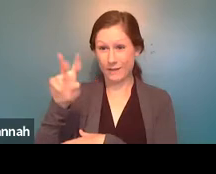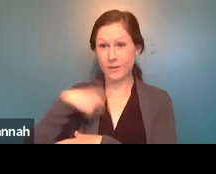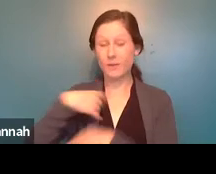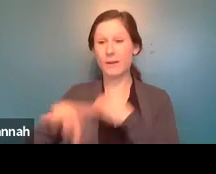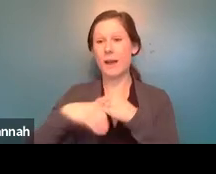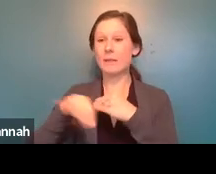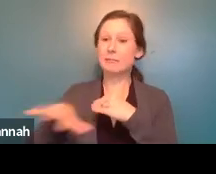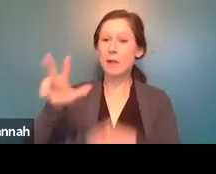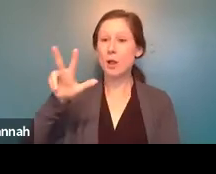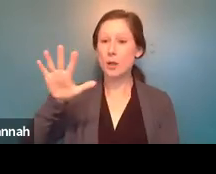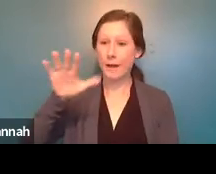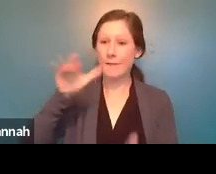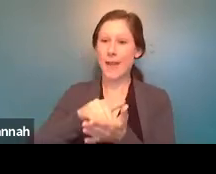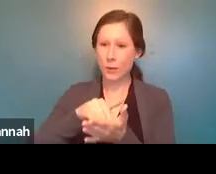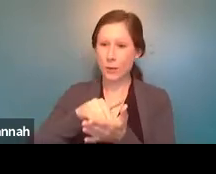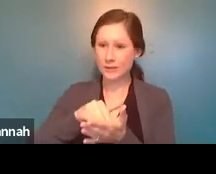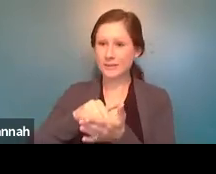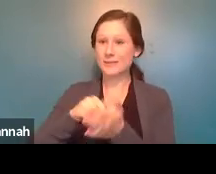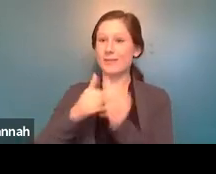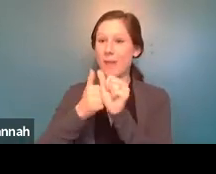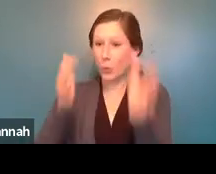to our facebook alone, so we know it is having an impact.